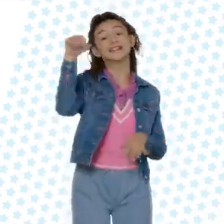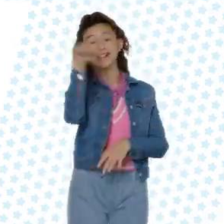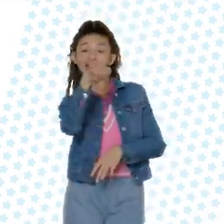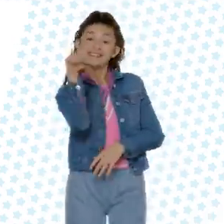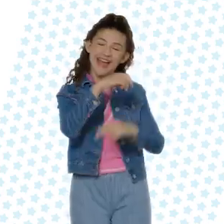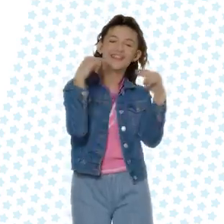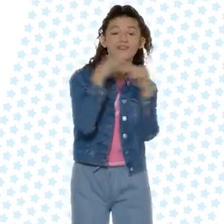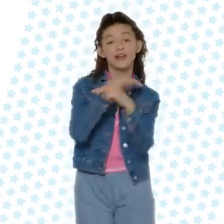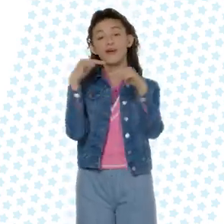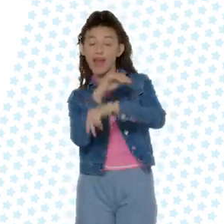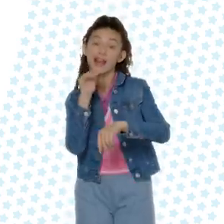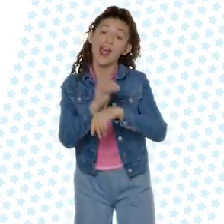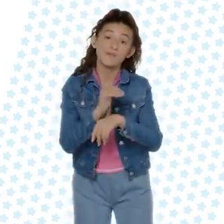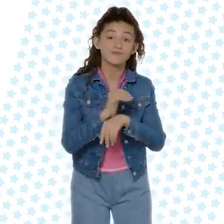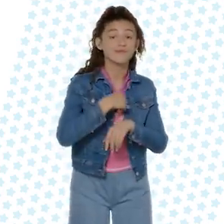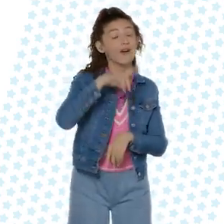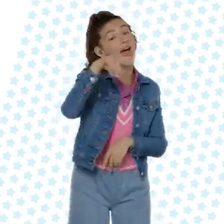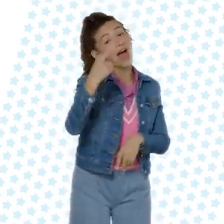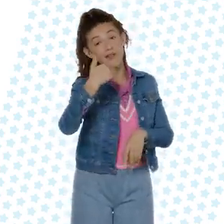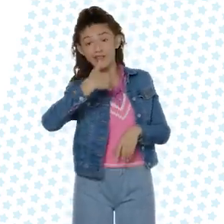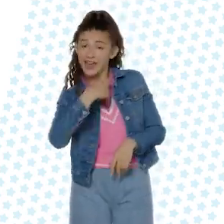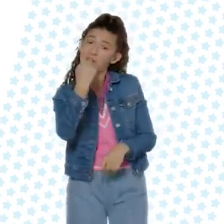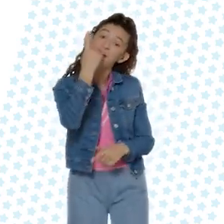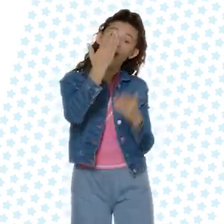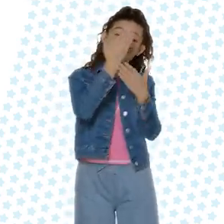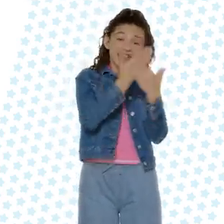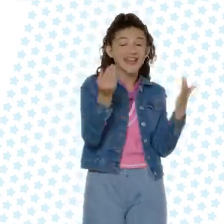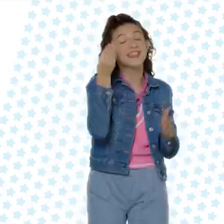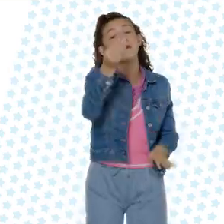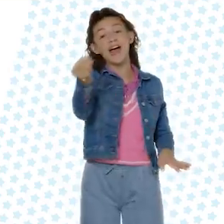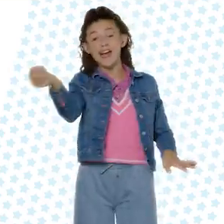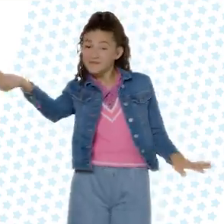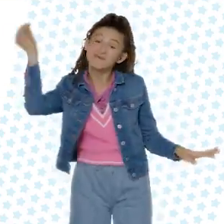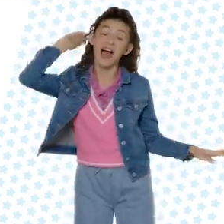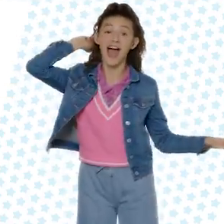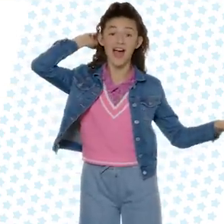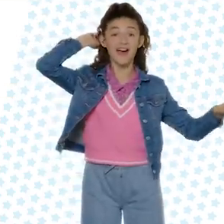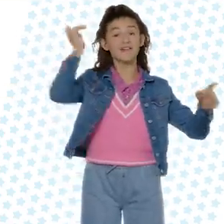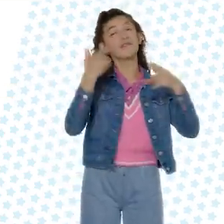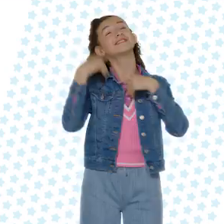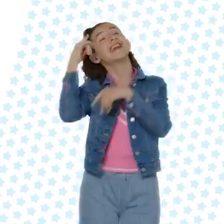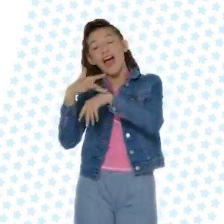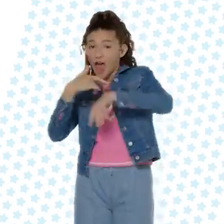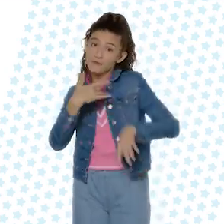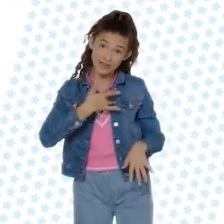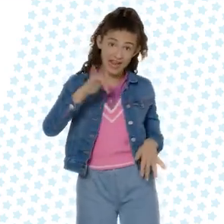Yeah, we're driving down the freeway at night I only got one thing in the back of my mind You got me stuck on the thought of you